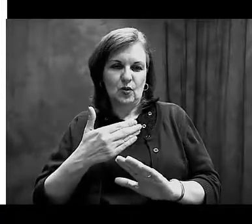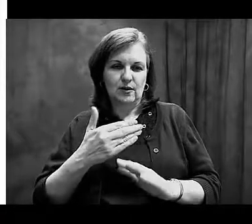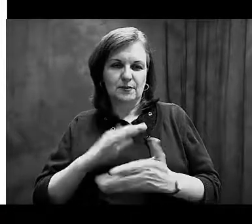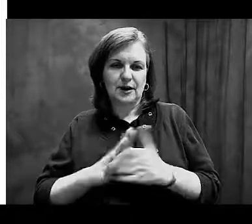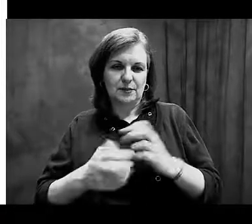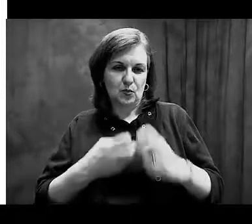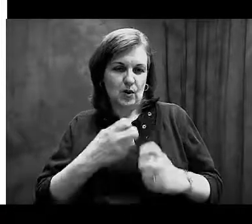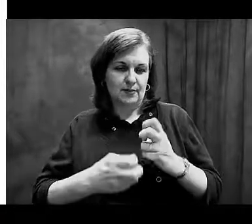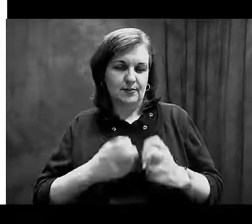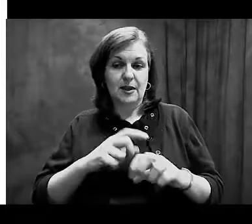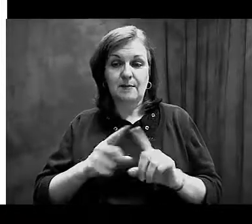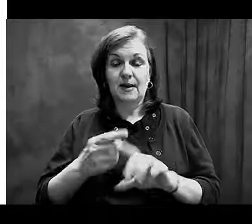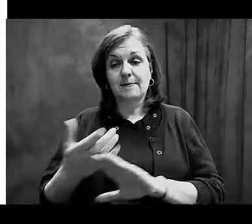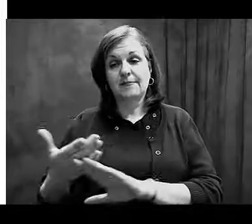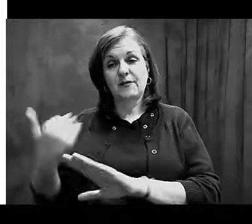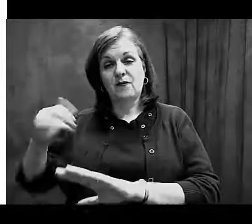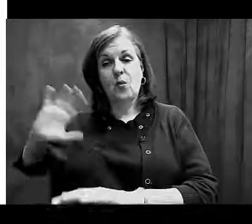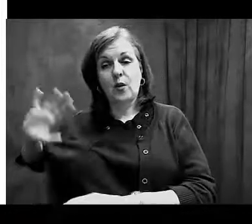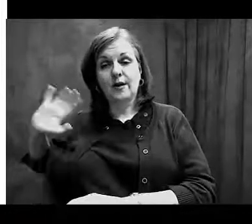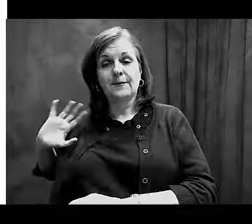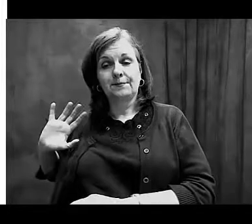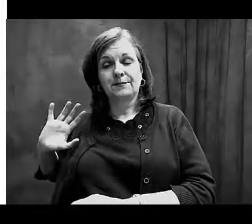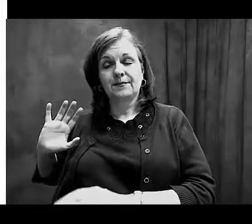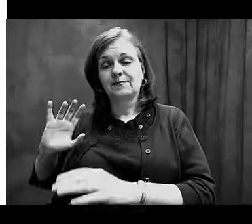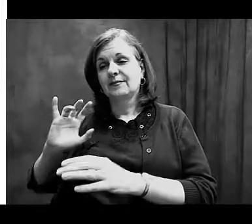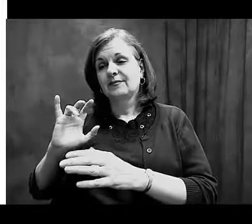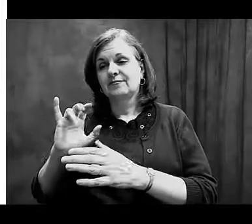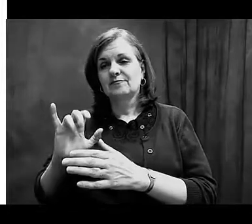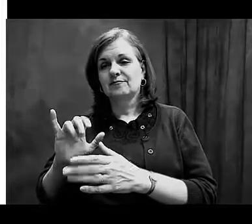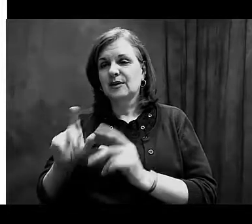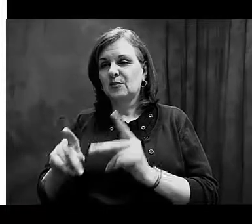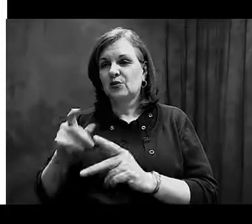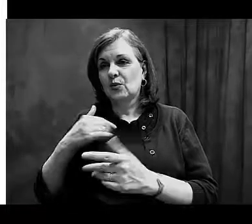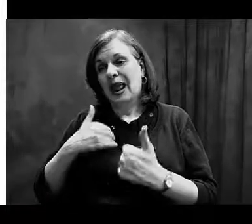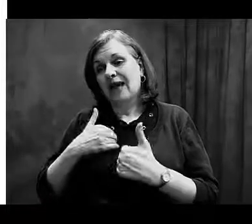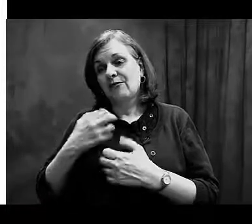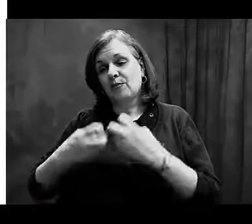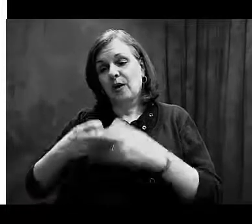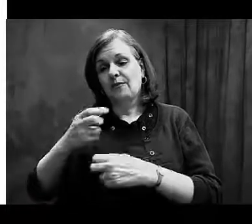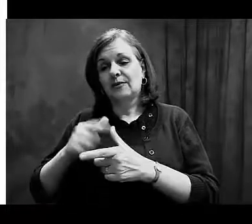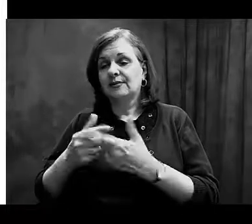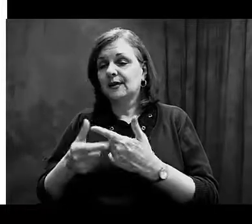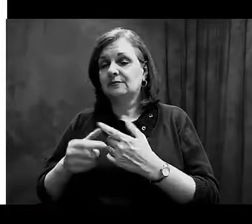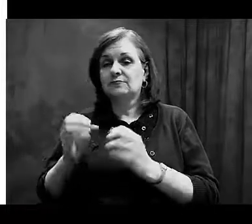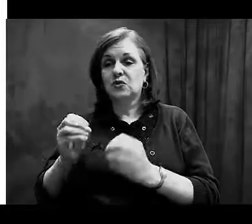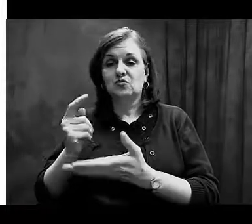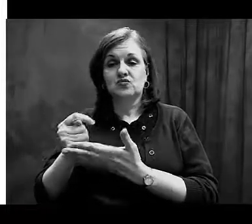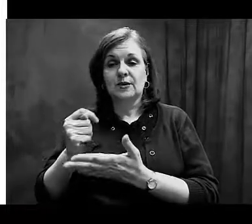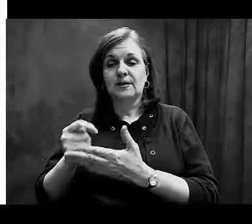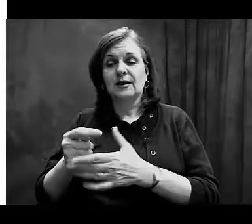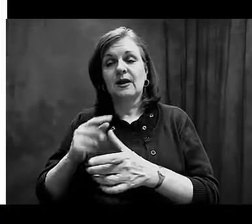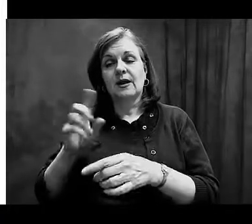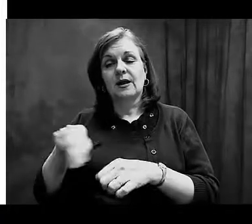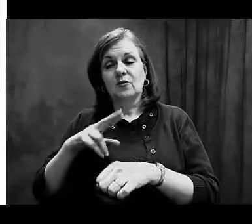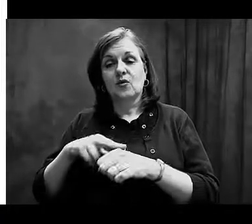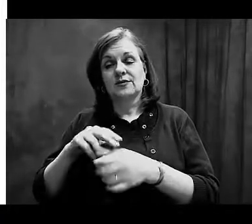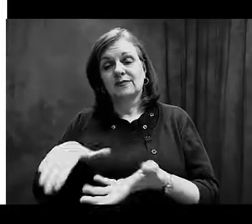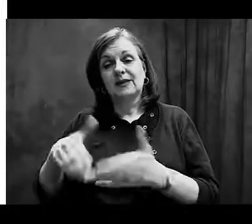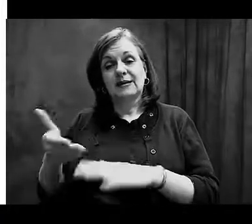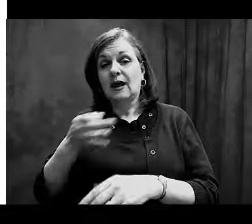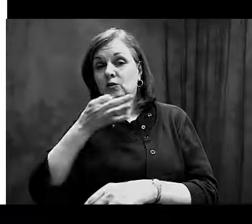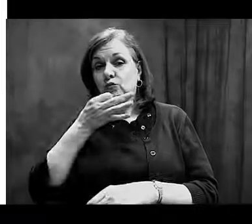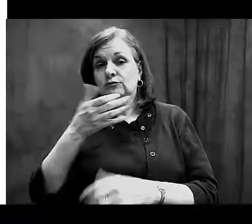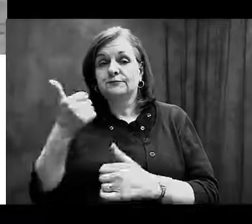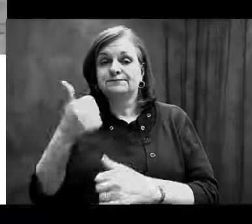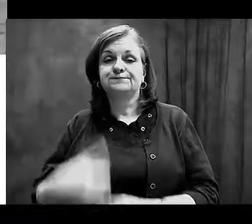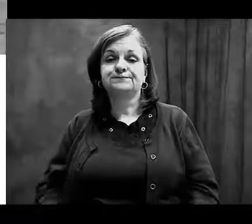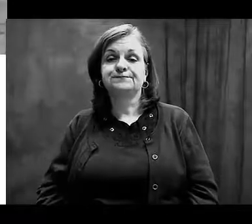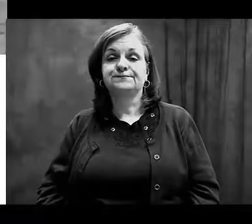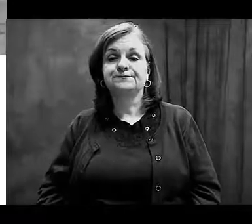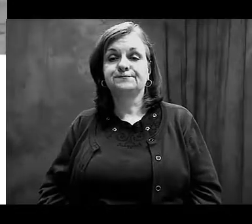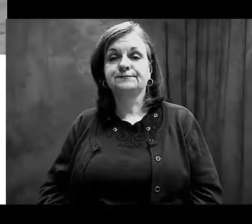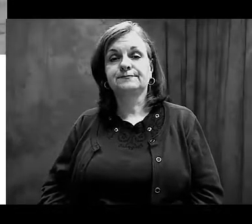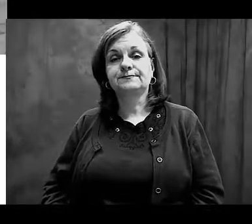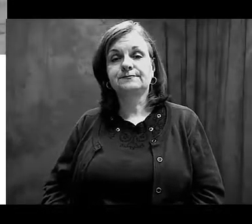early on -- but before this would've been something that was not treated and of course would decrease life expectancy